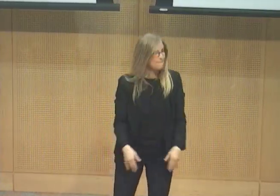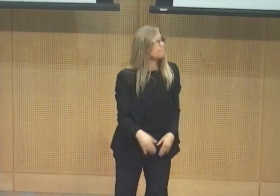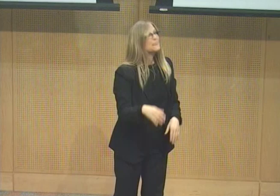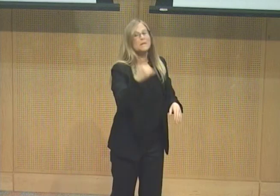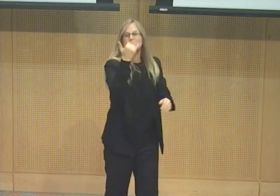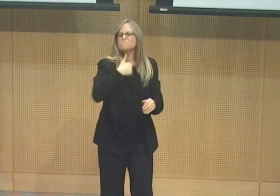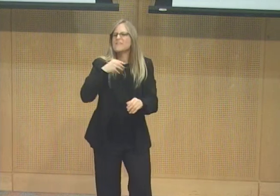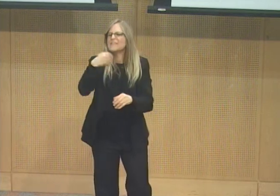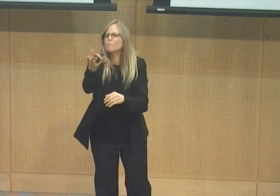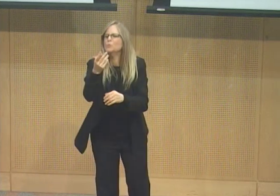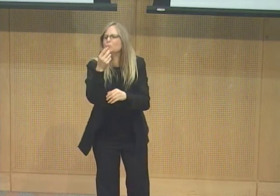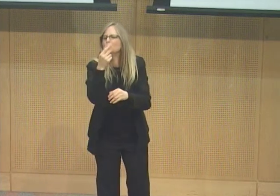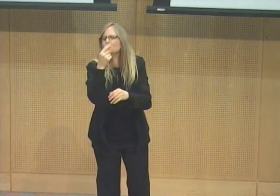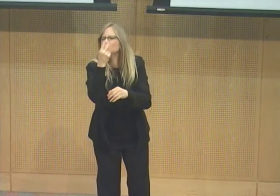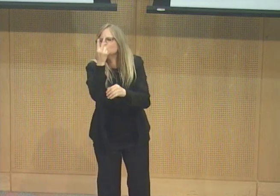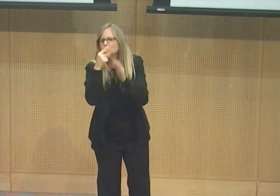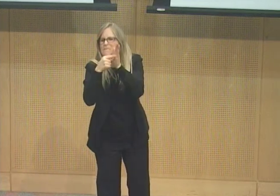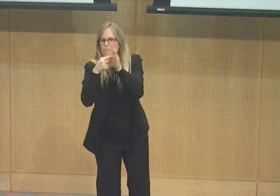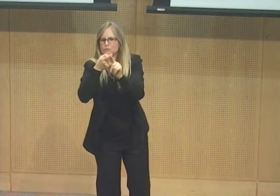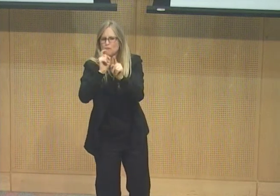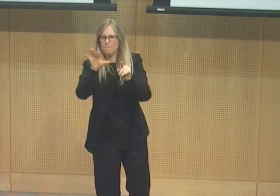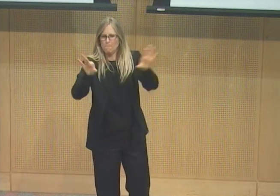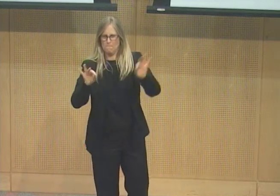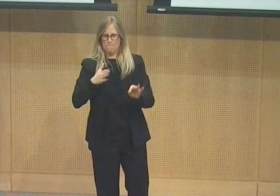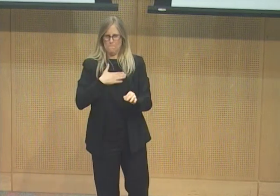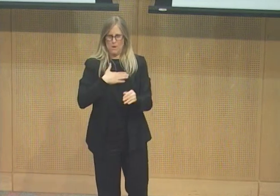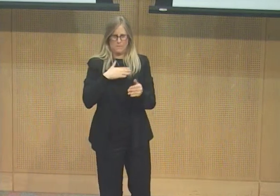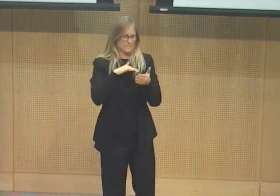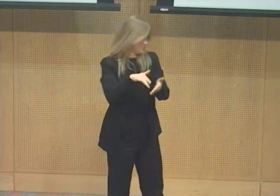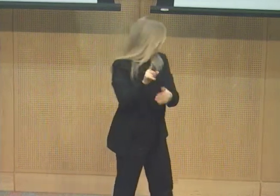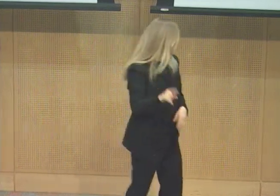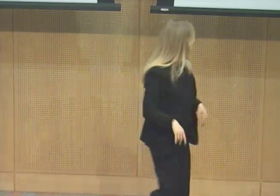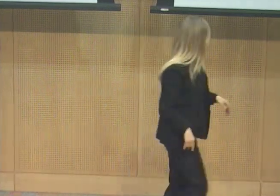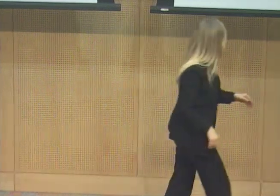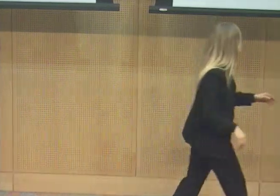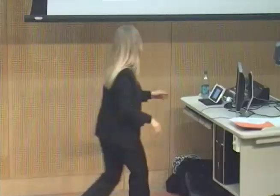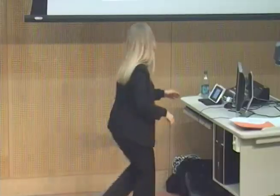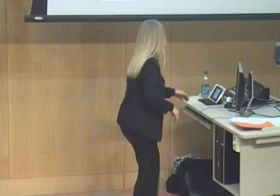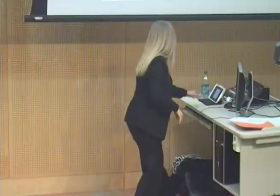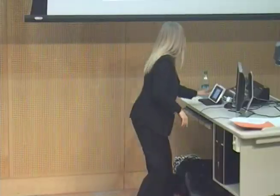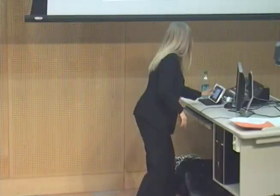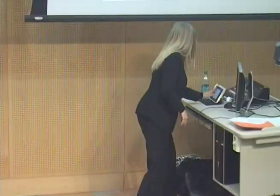is there, as well. I'm just going to give you two examples from my study.